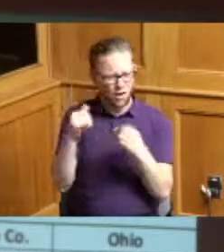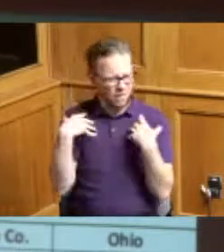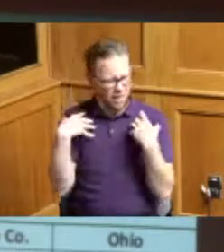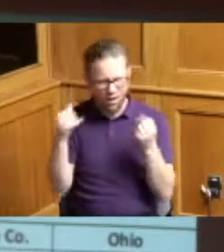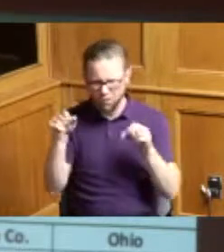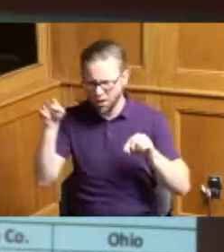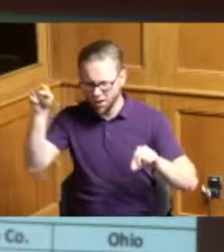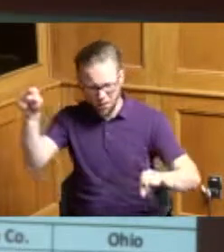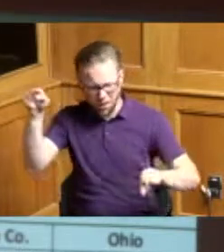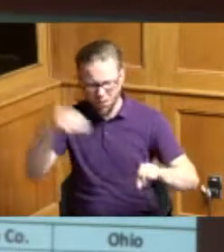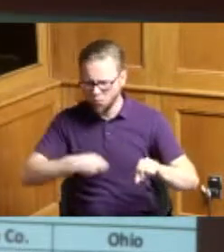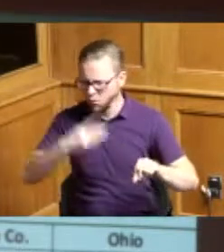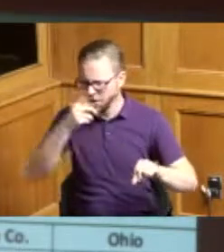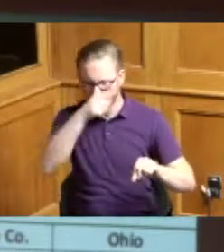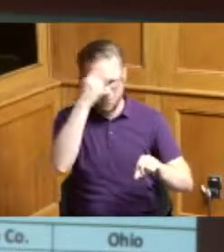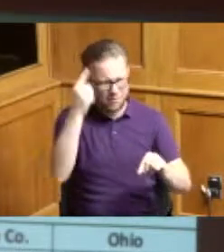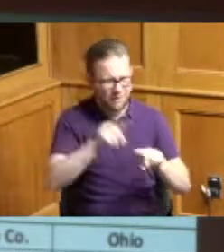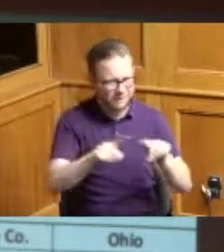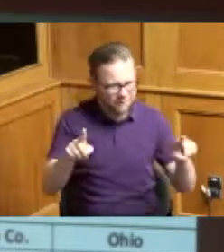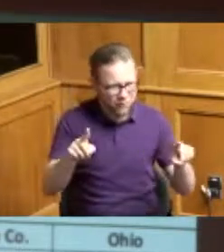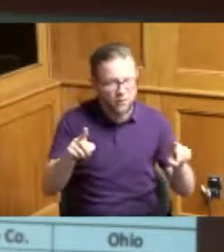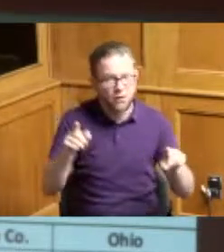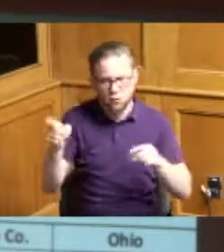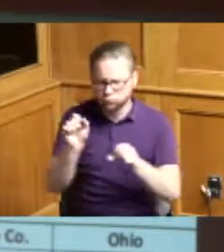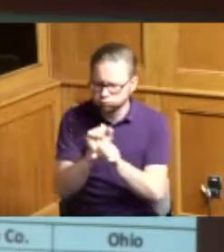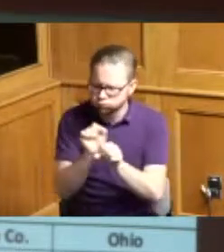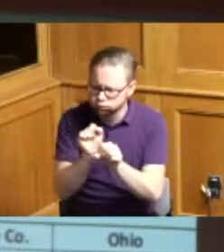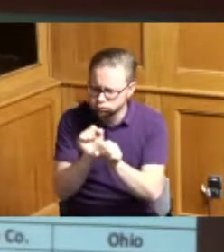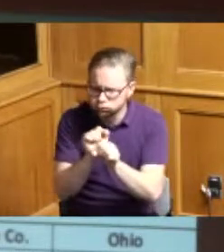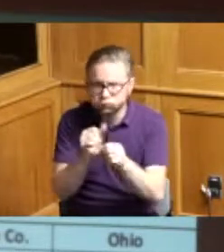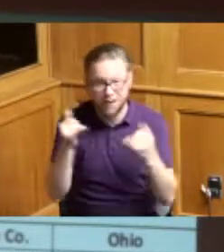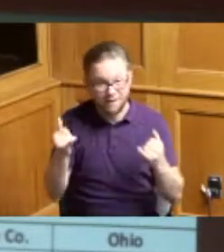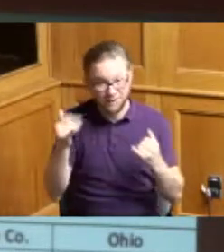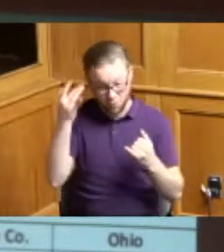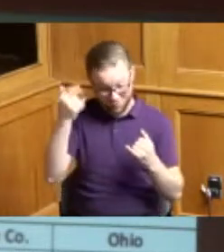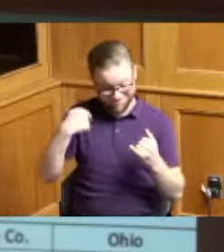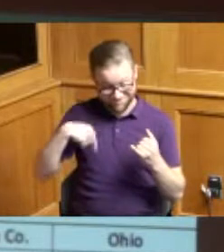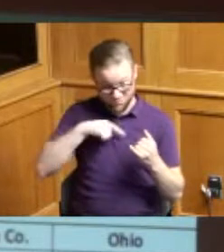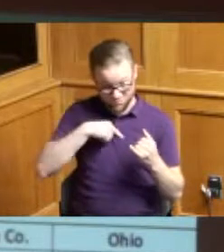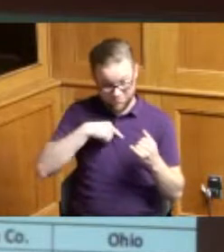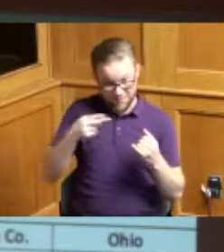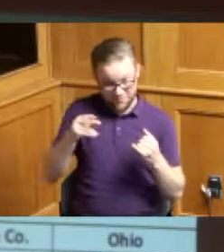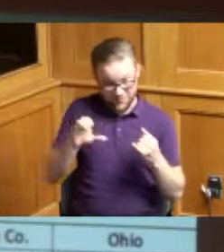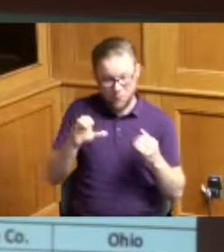our rates are lower in this population I think that also holds true across the Board when you